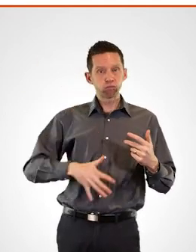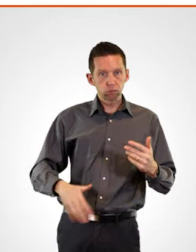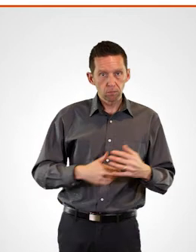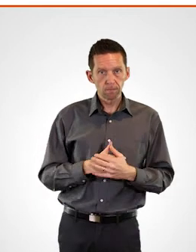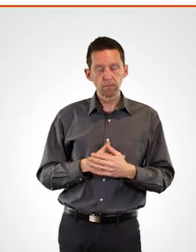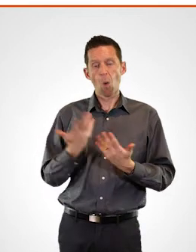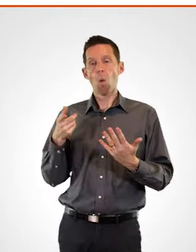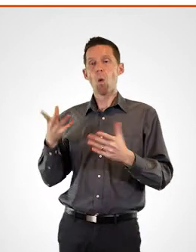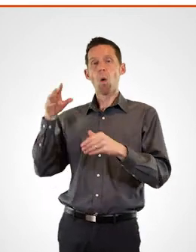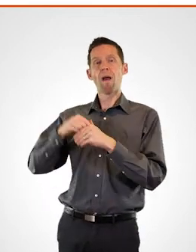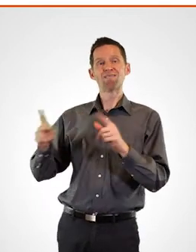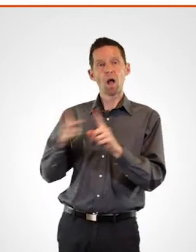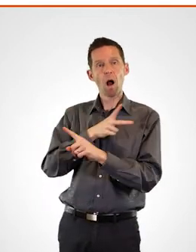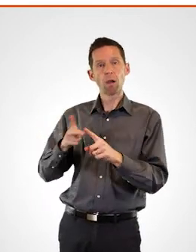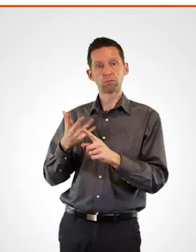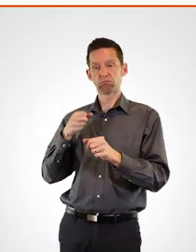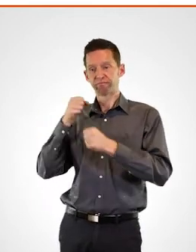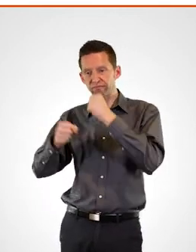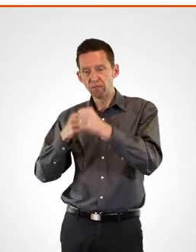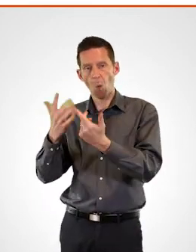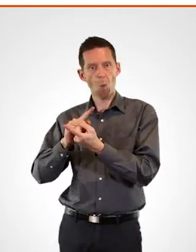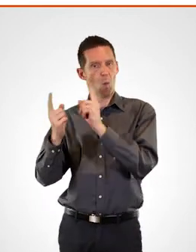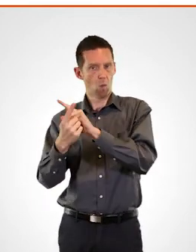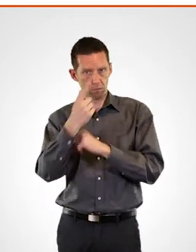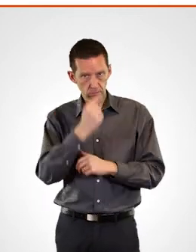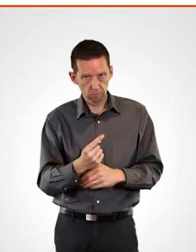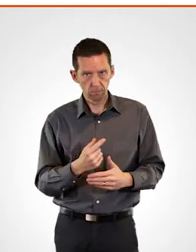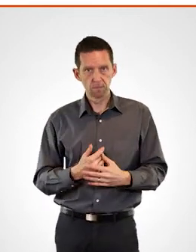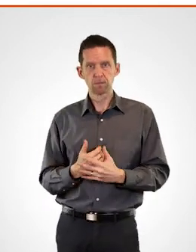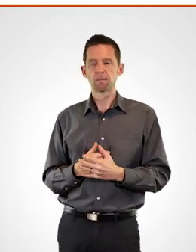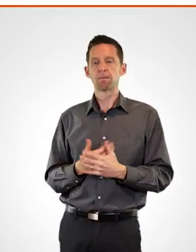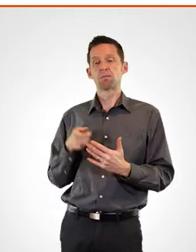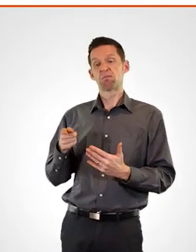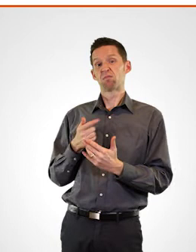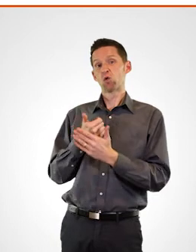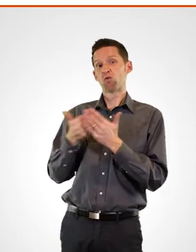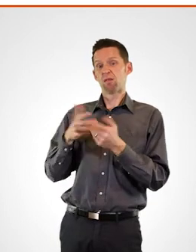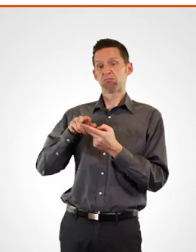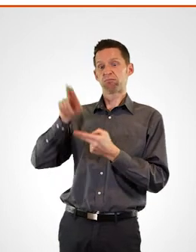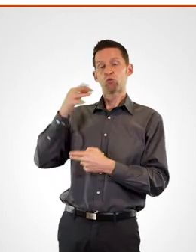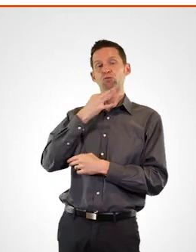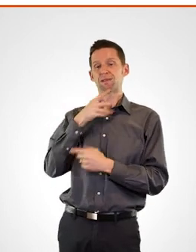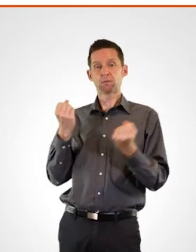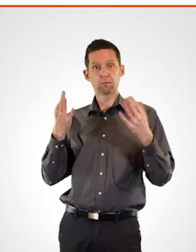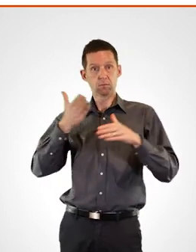be involved in violence as either the aggressor or the victim, and are typically at risk for being unemployed